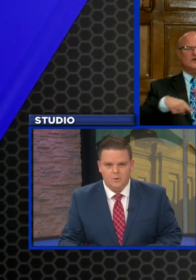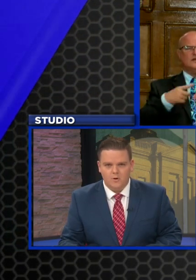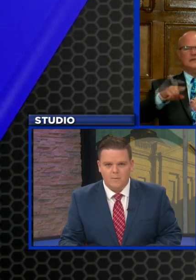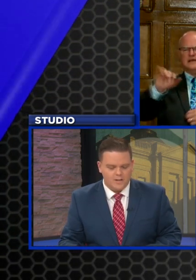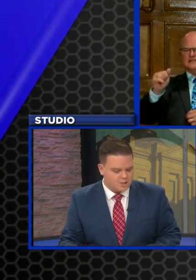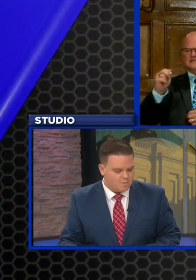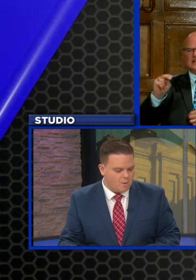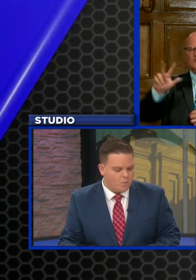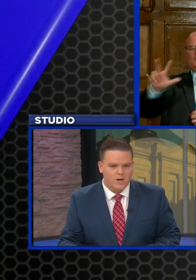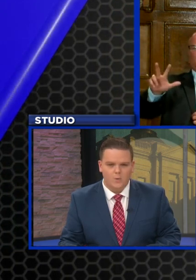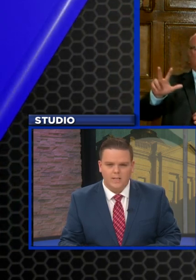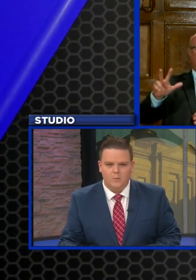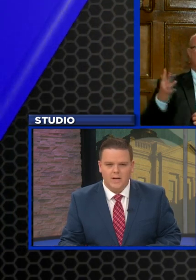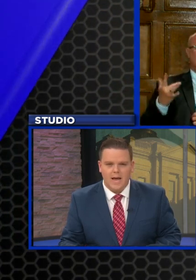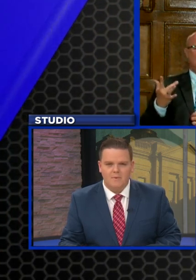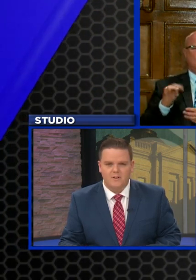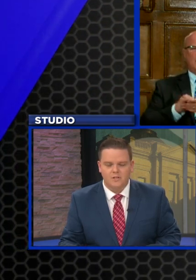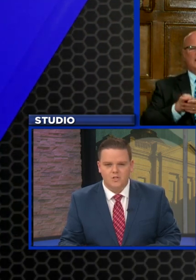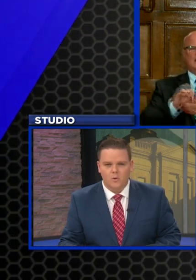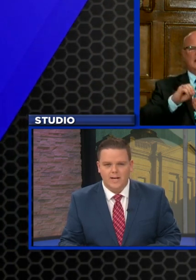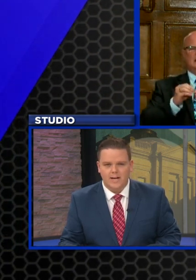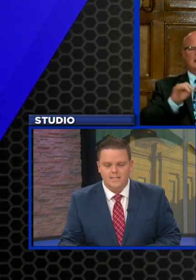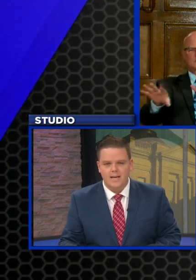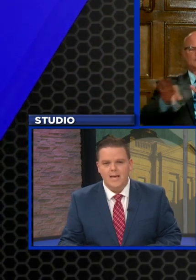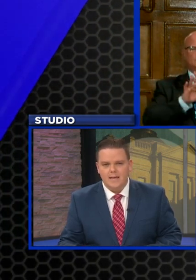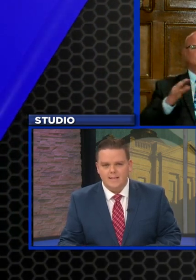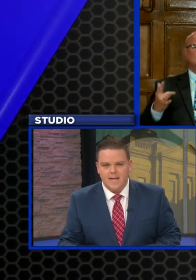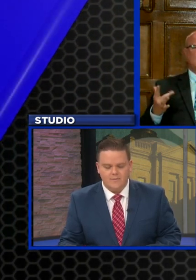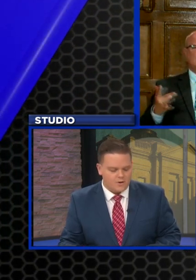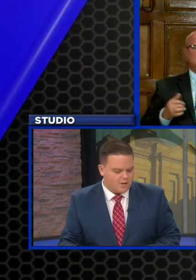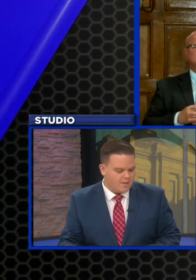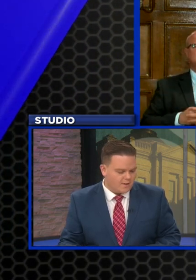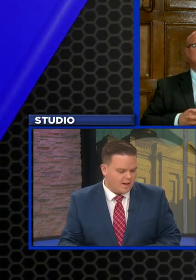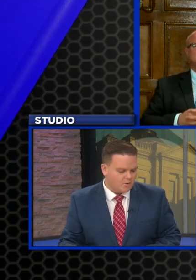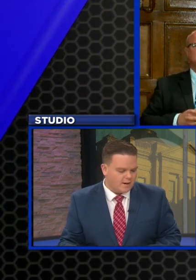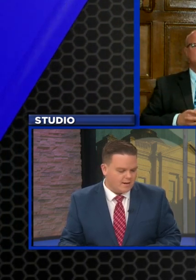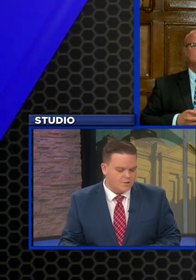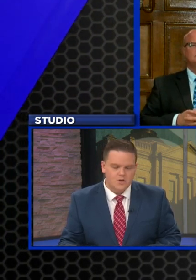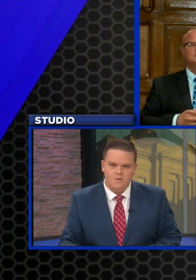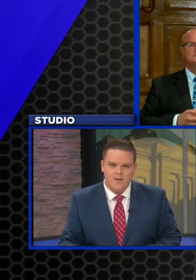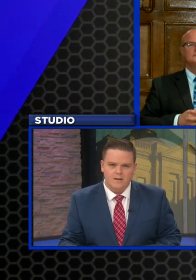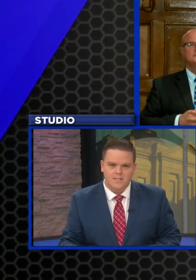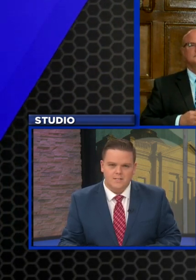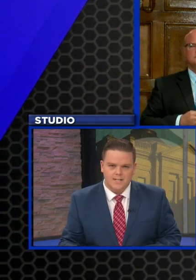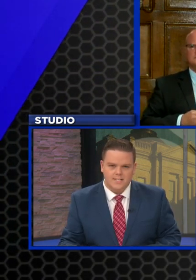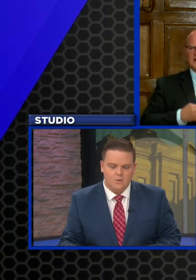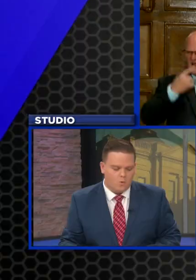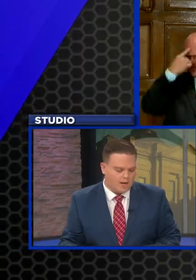CONTINUING TO TO LOOK FOR. YOU'VE BEEN LISTENING TO THE GOVERNOR GIVING HIS BRIEFING.